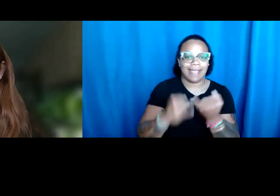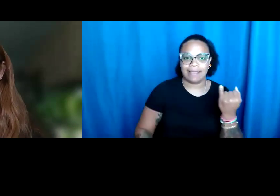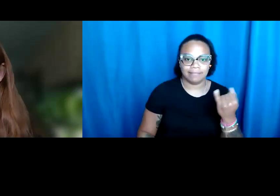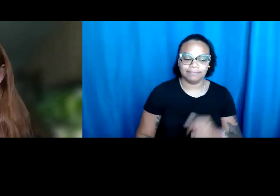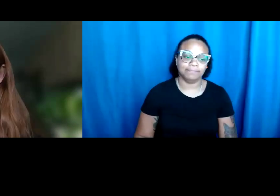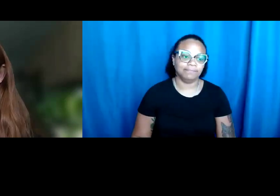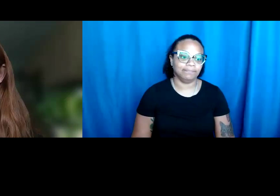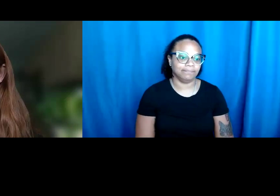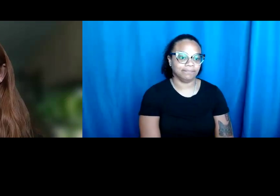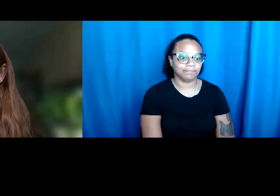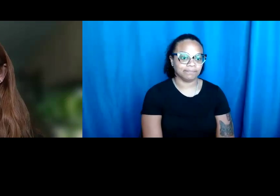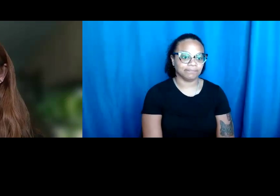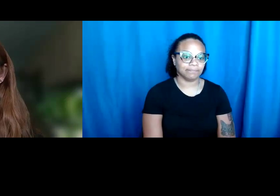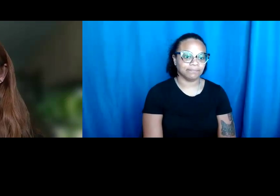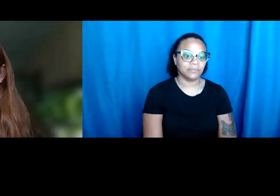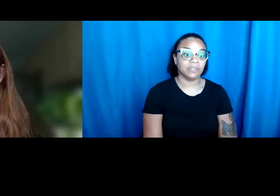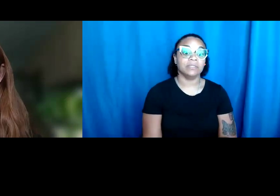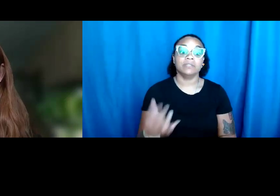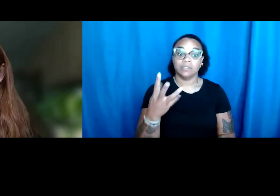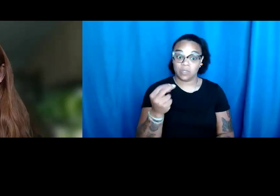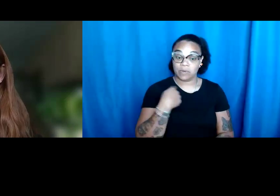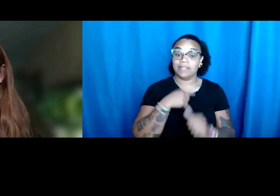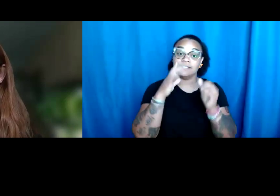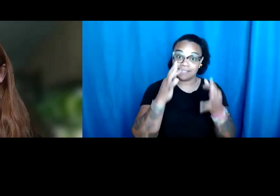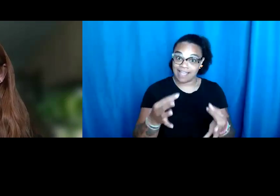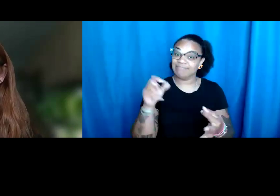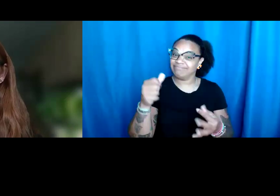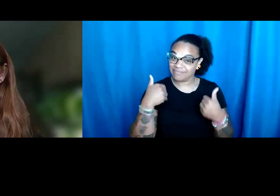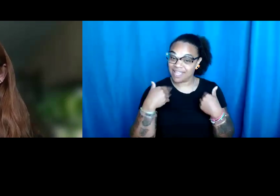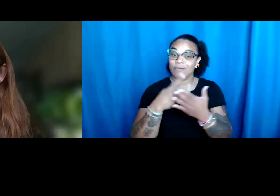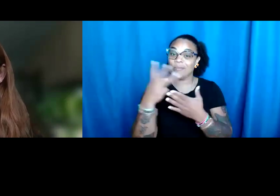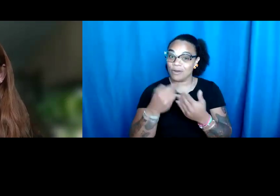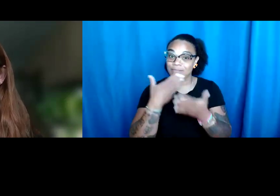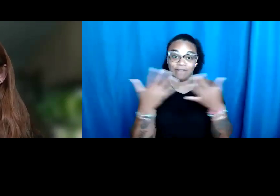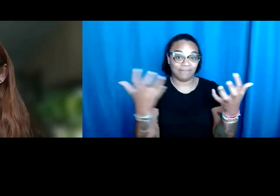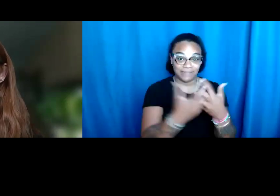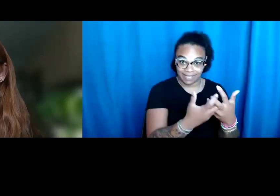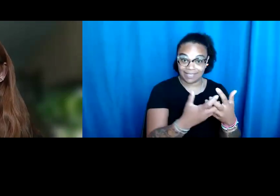So once we determine that we have a program fit and we are able to move you through our